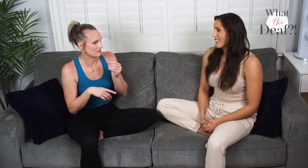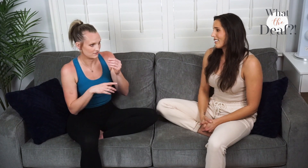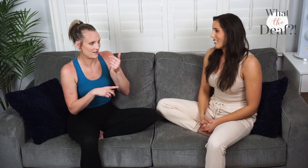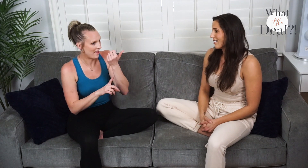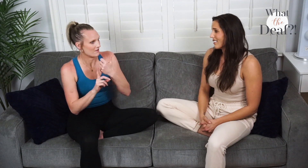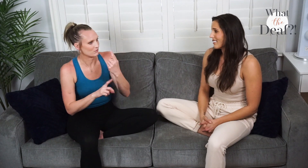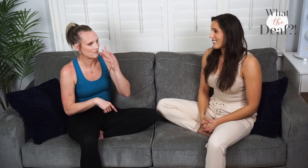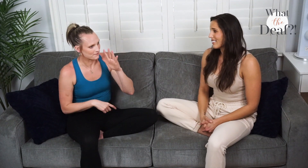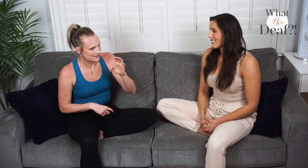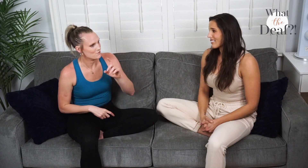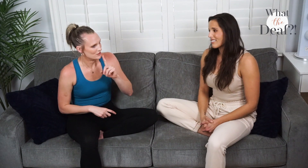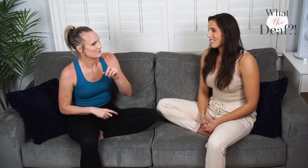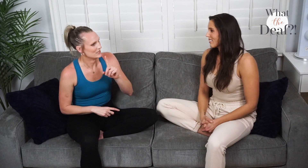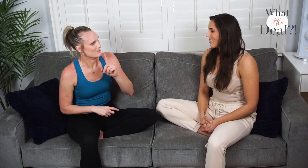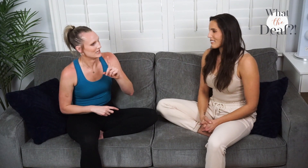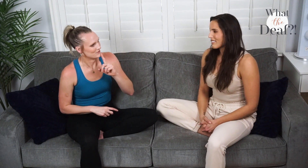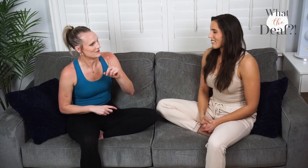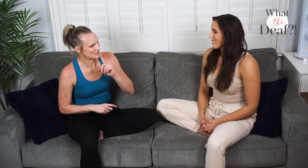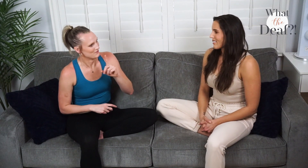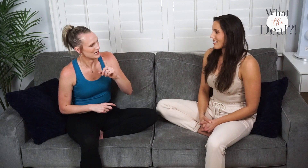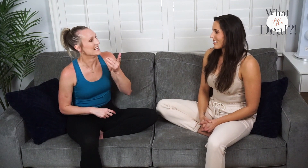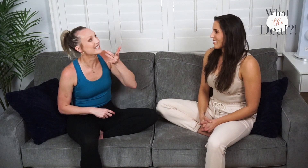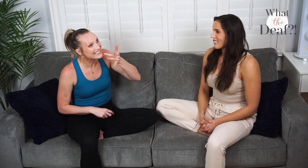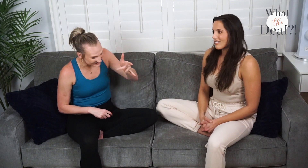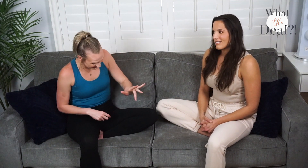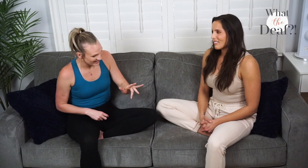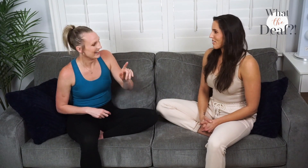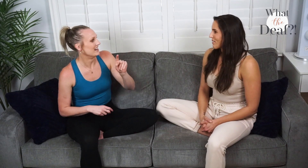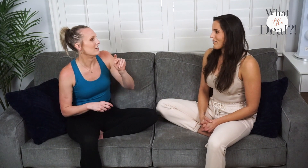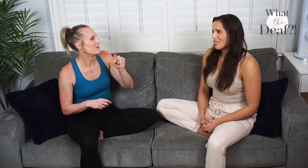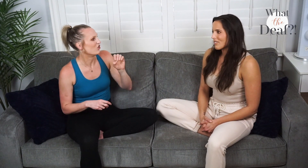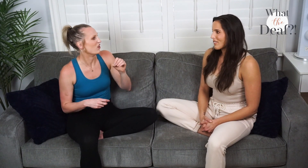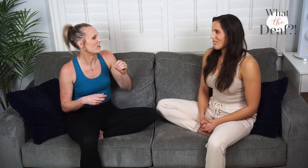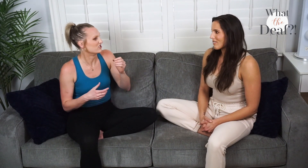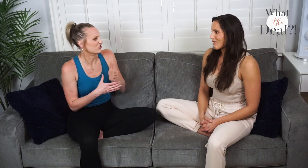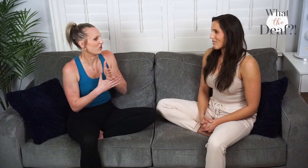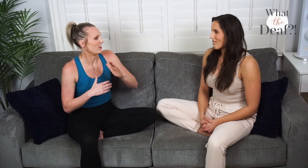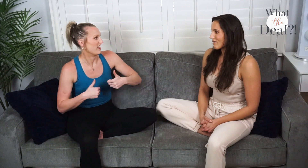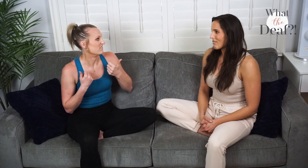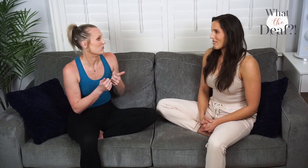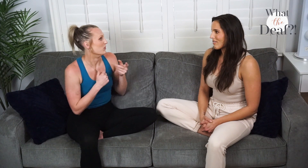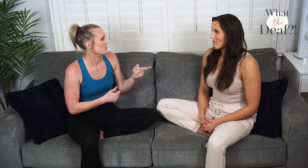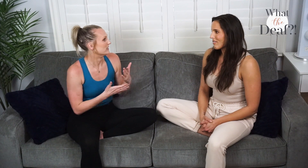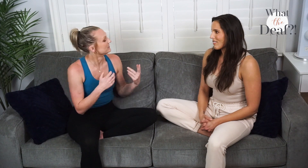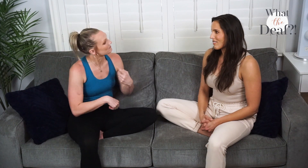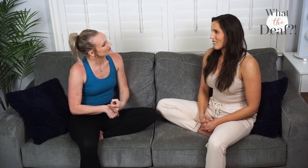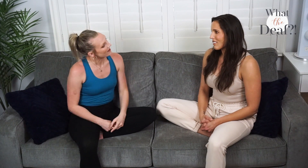and everybody will be very, very, very fortunate to share their lives with you at some point.